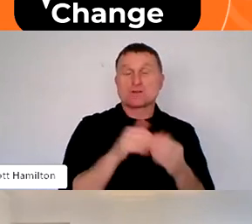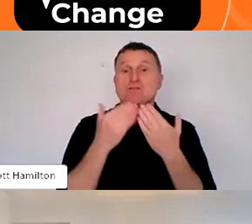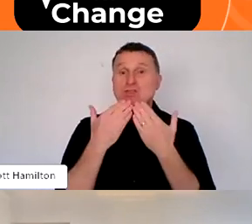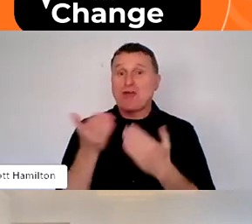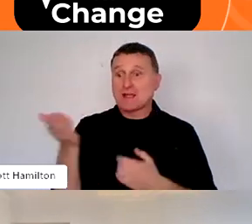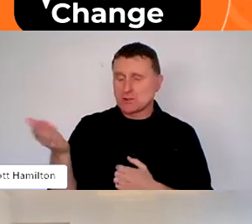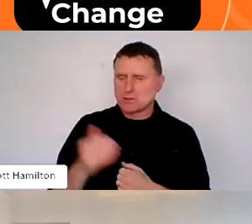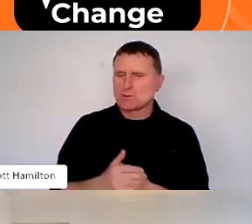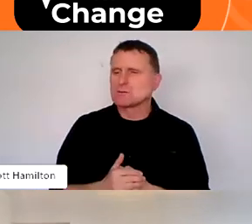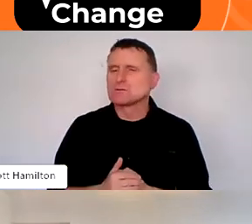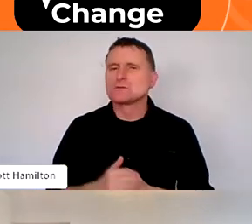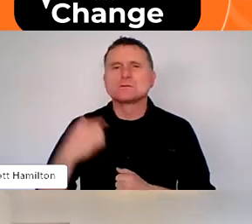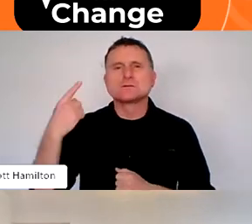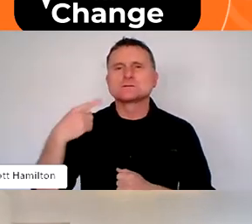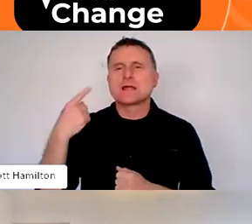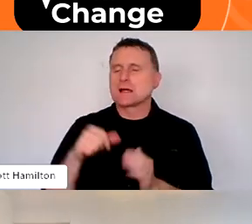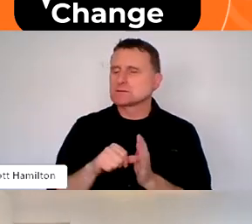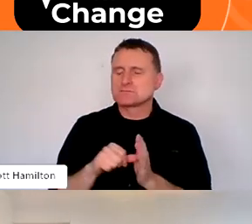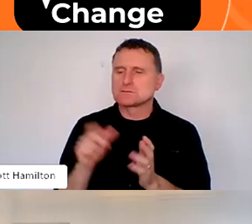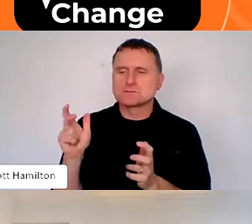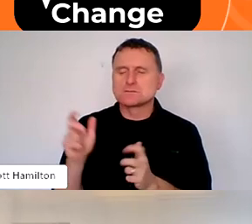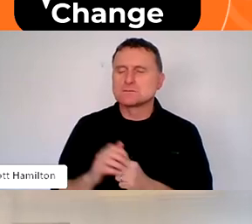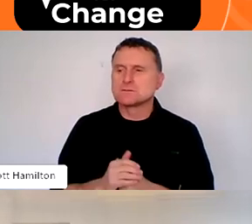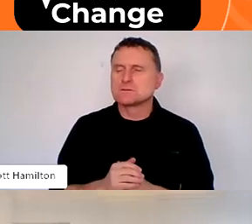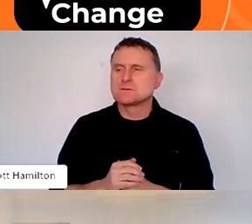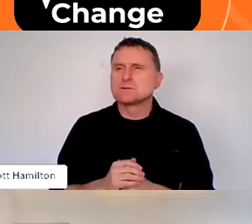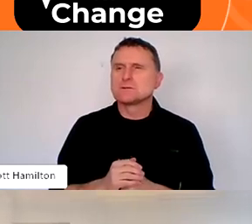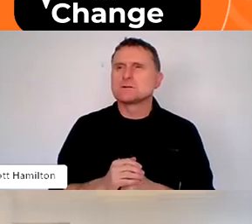next panellist to answer this question is Dr Jude MacArthur, the Senior